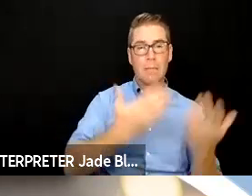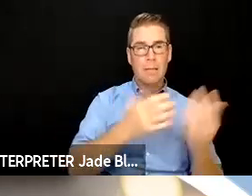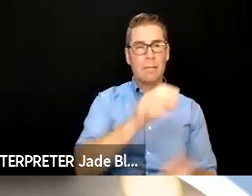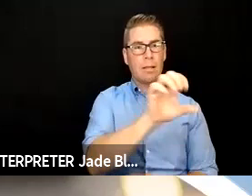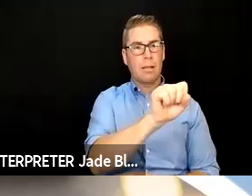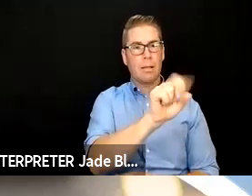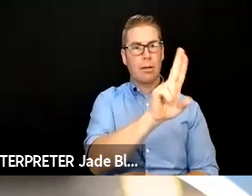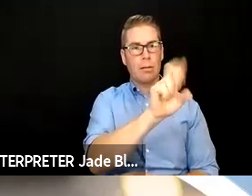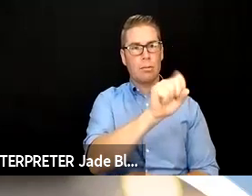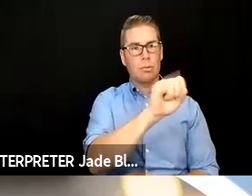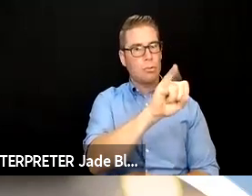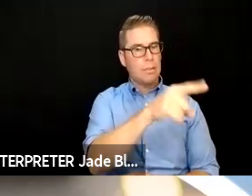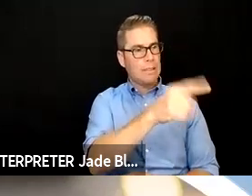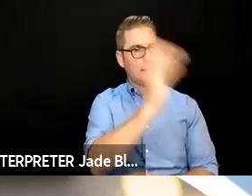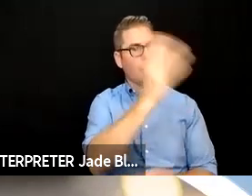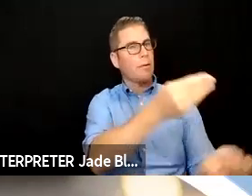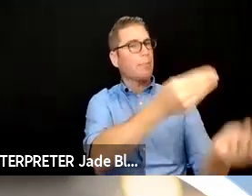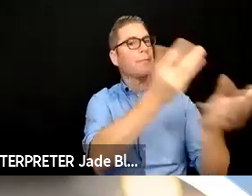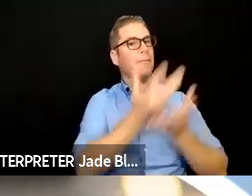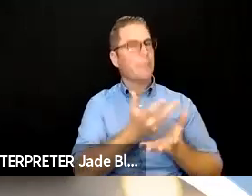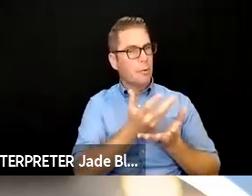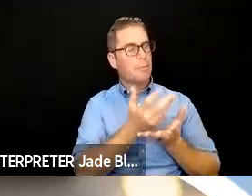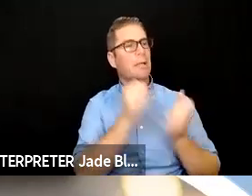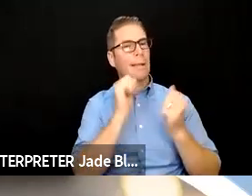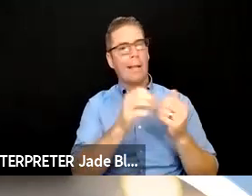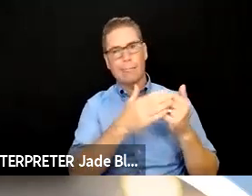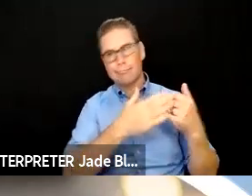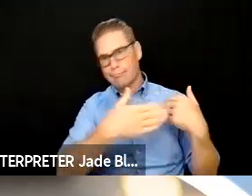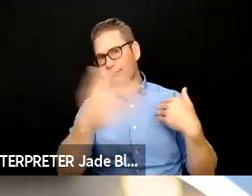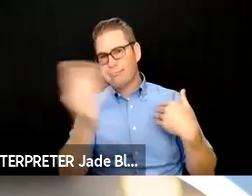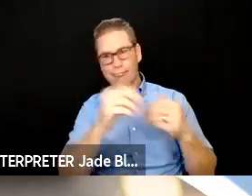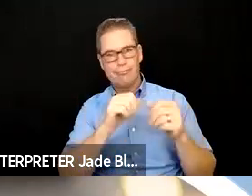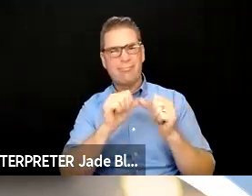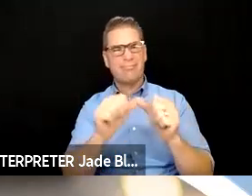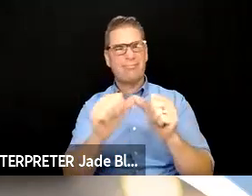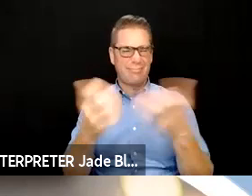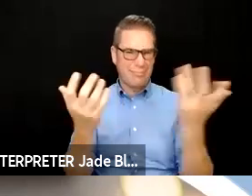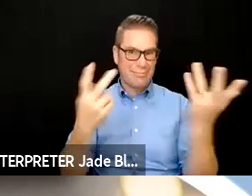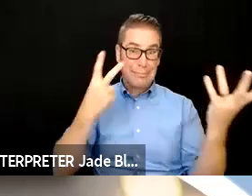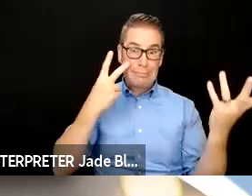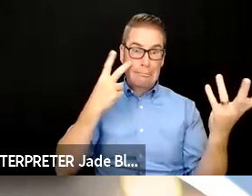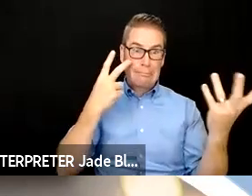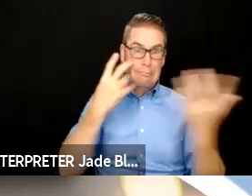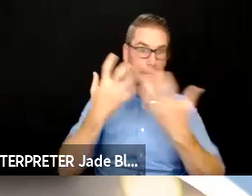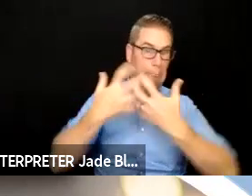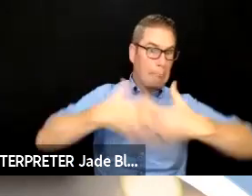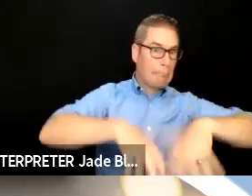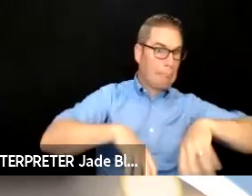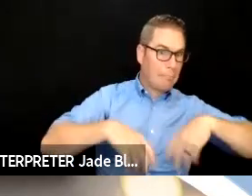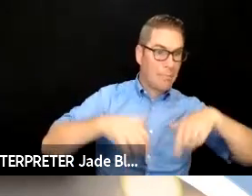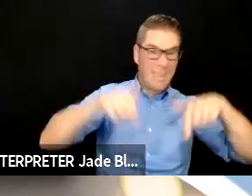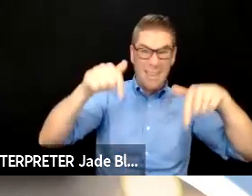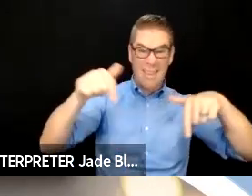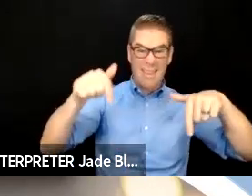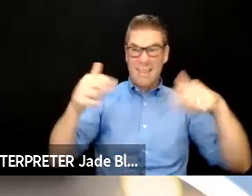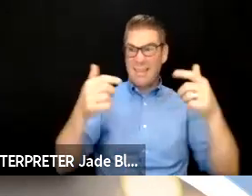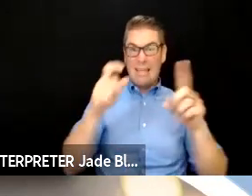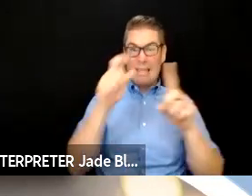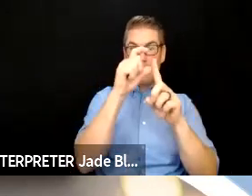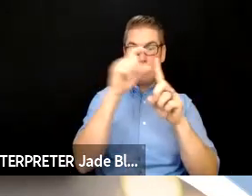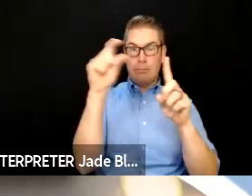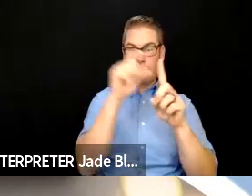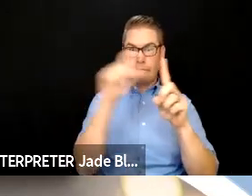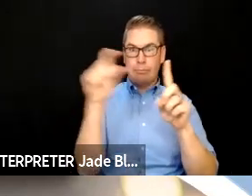Sally Potter: We can talk from there. See how it goes. This is my first time doing something this large, so bear with me here.